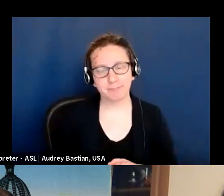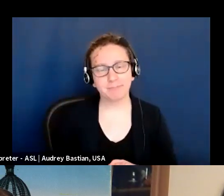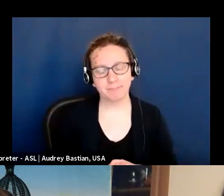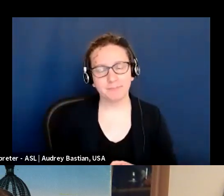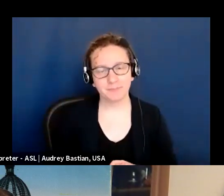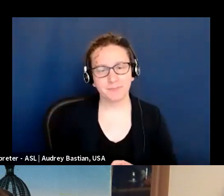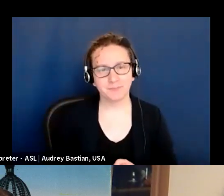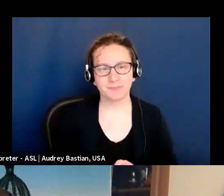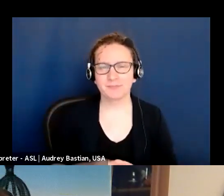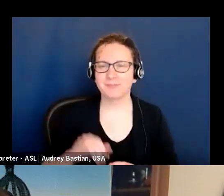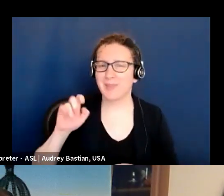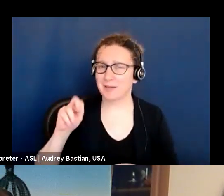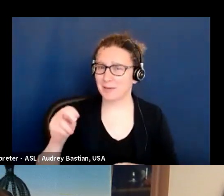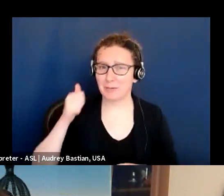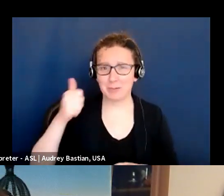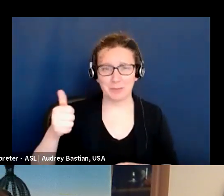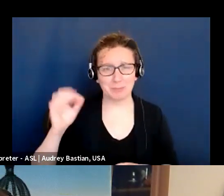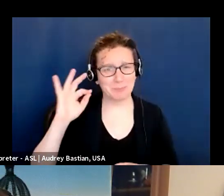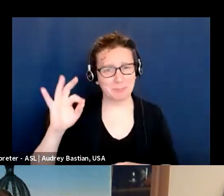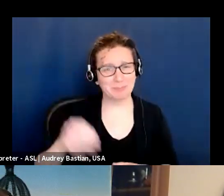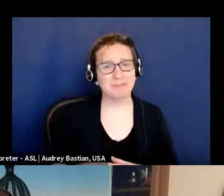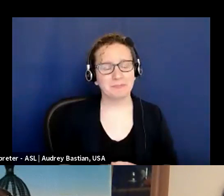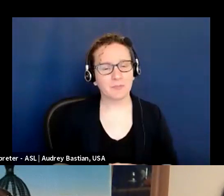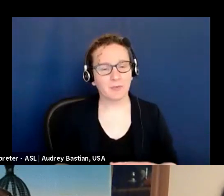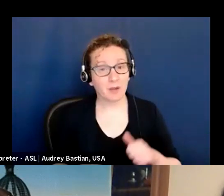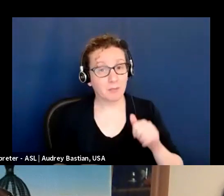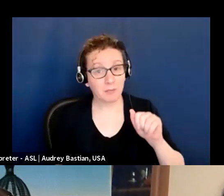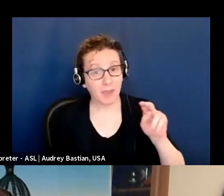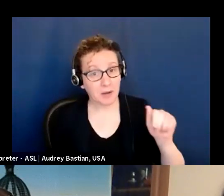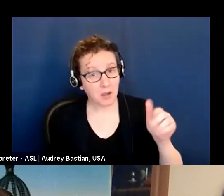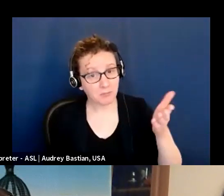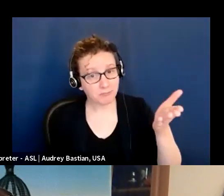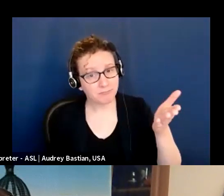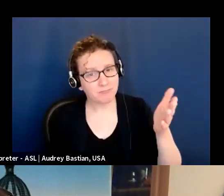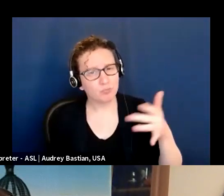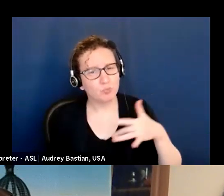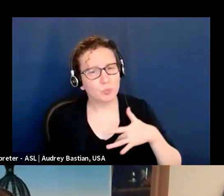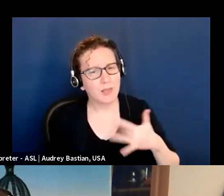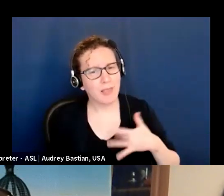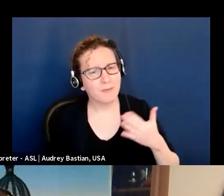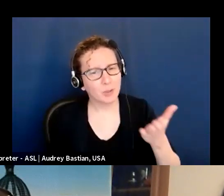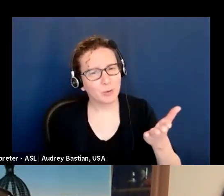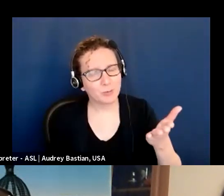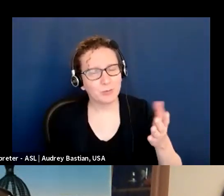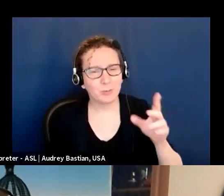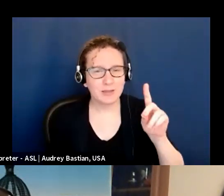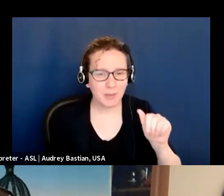That's great to hear. And Ana, what was it like for you with your disability and getting